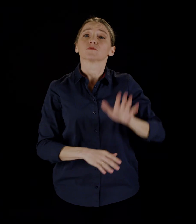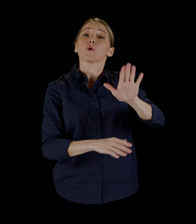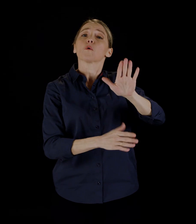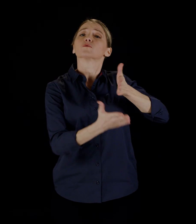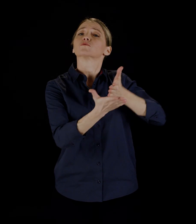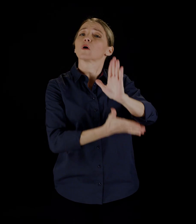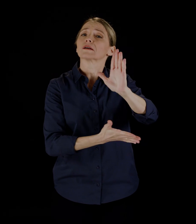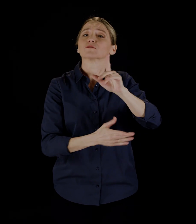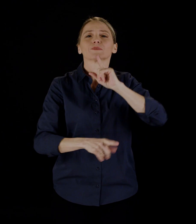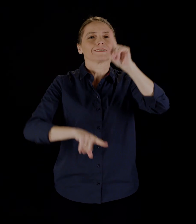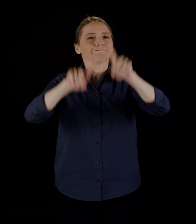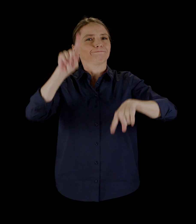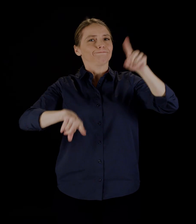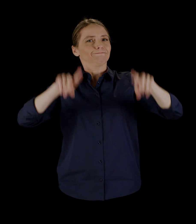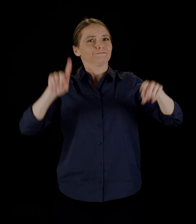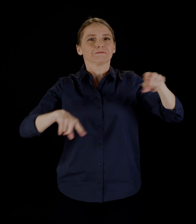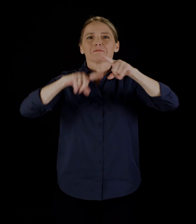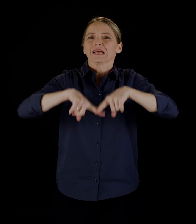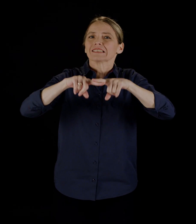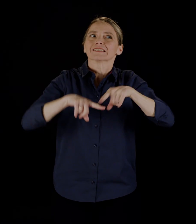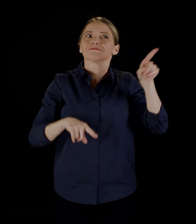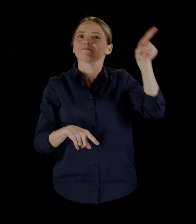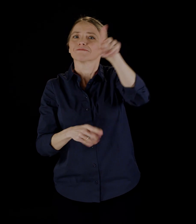Their rights may vary by service provider.